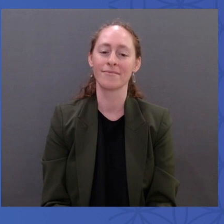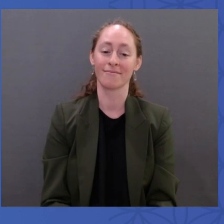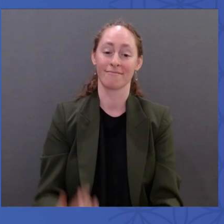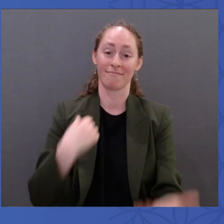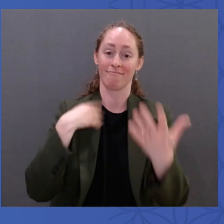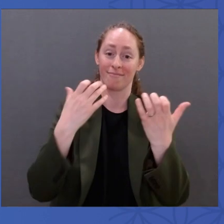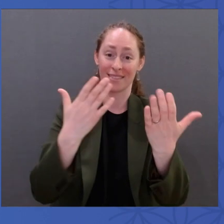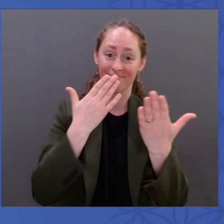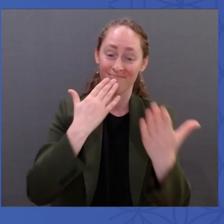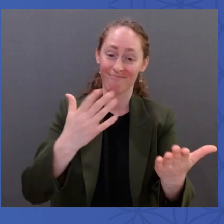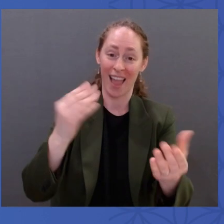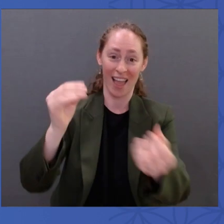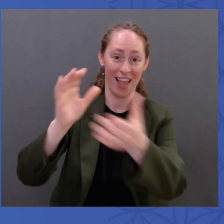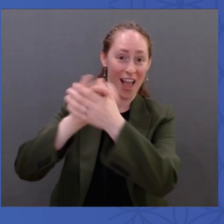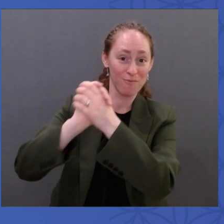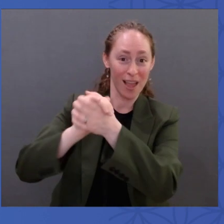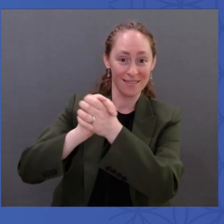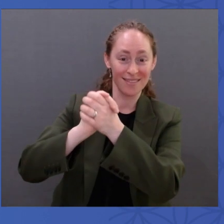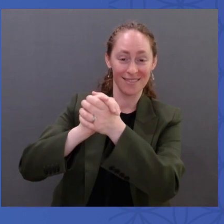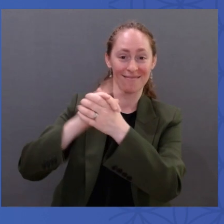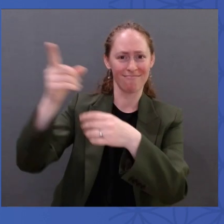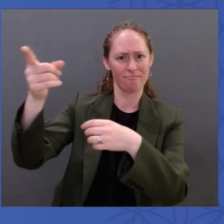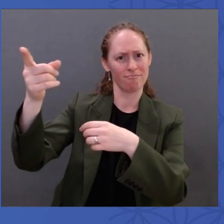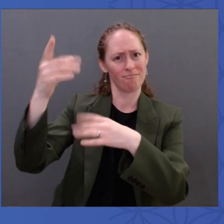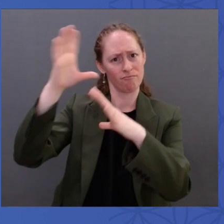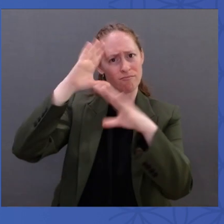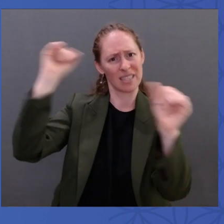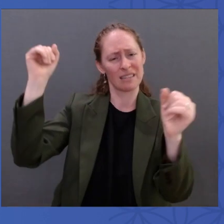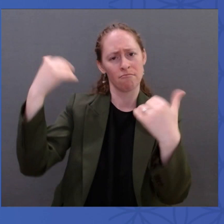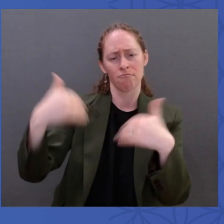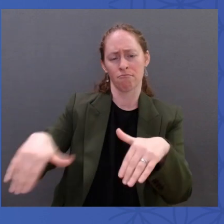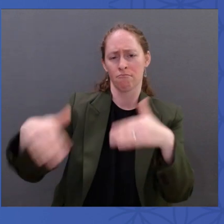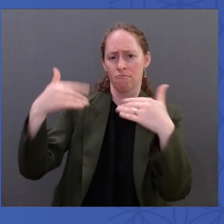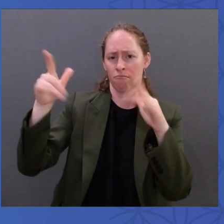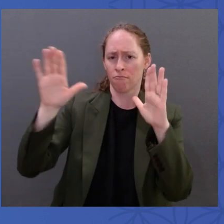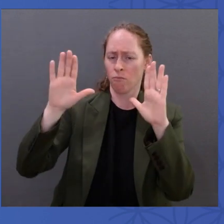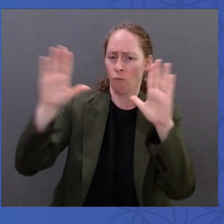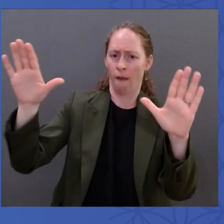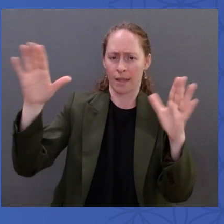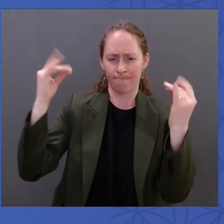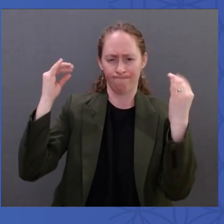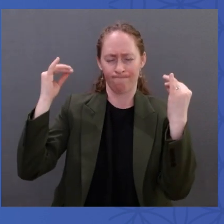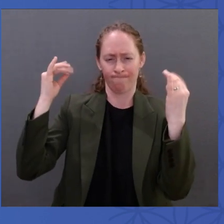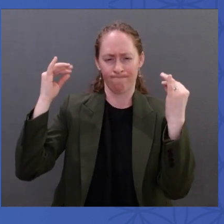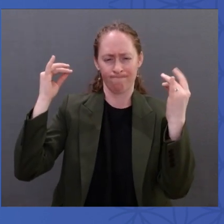to play a constructive role in the Indo-Pacific, especially in promoting economic prosperity in the region,